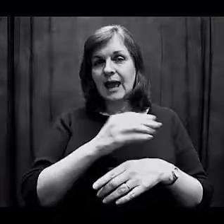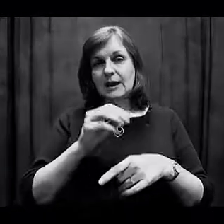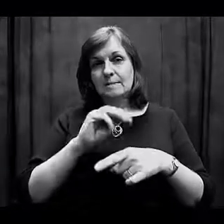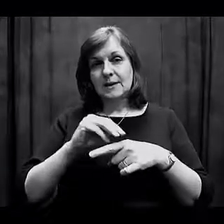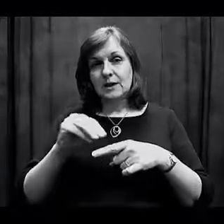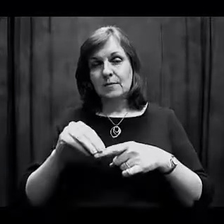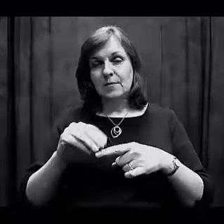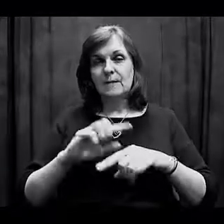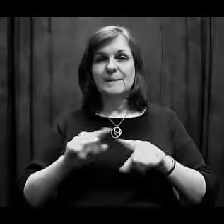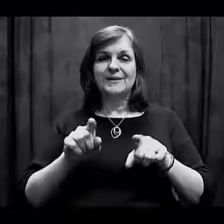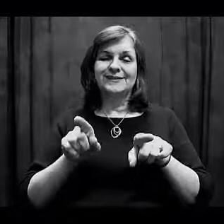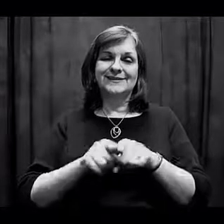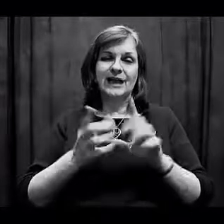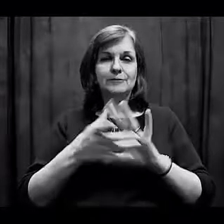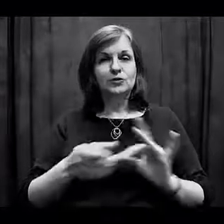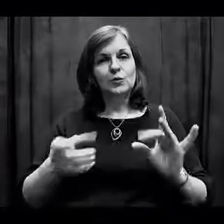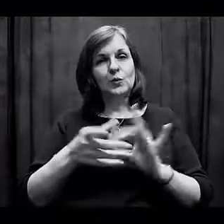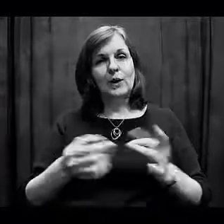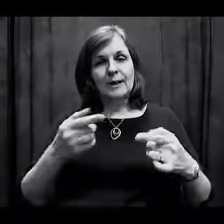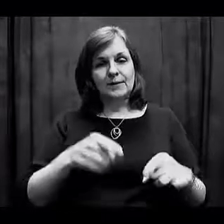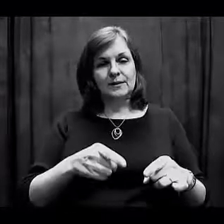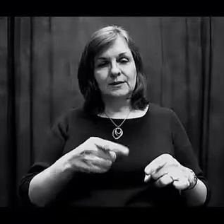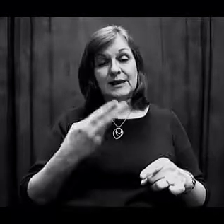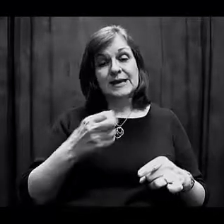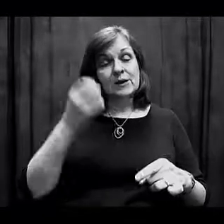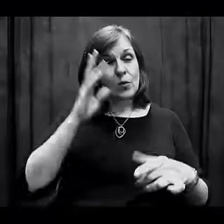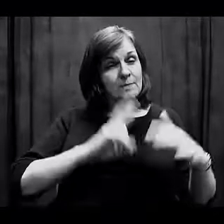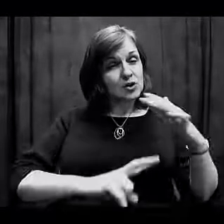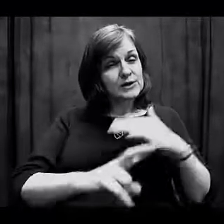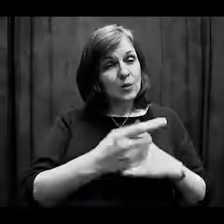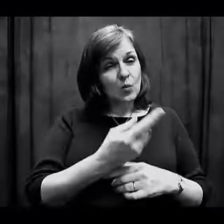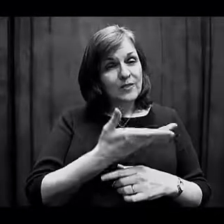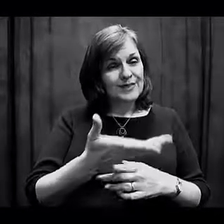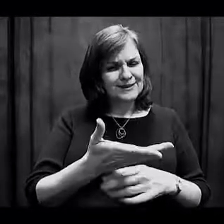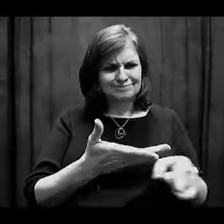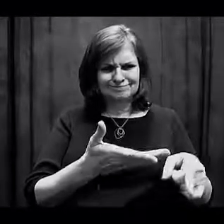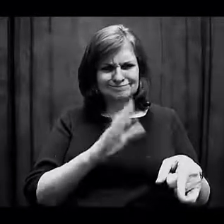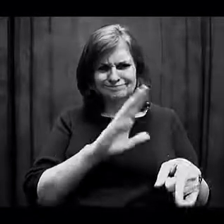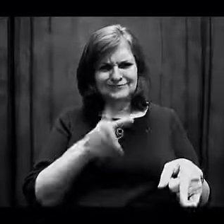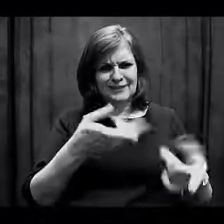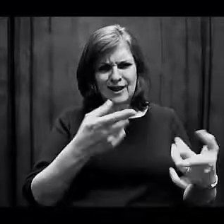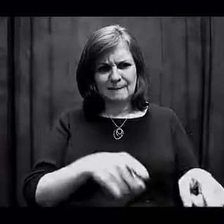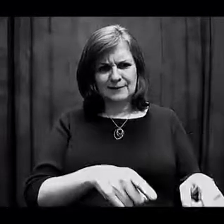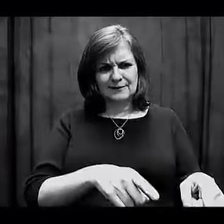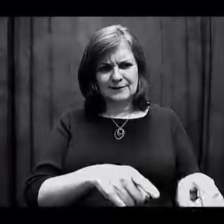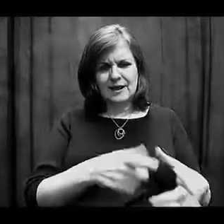the story will remain the same he will predict one thing for a while and never see it